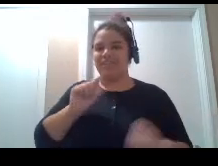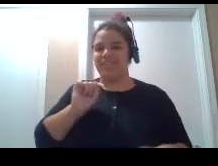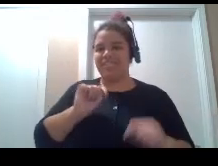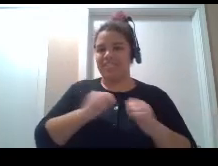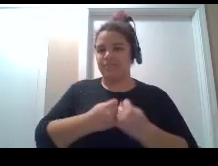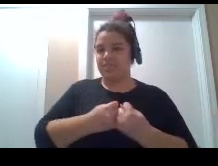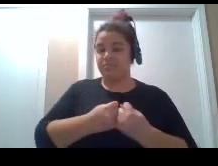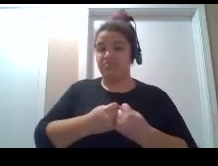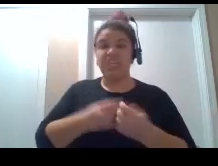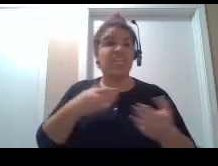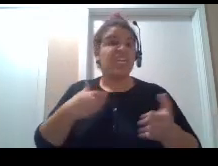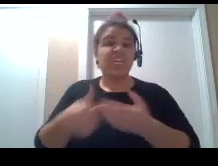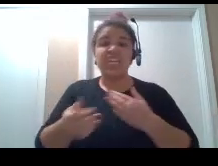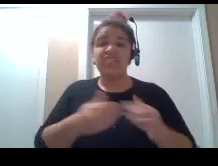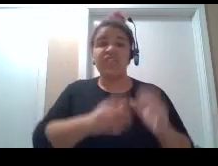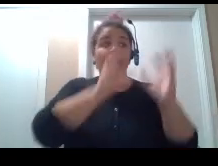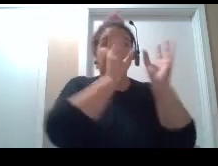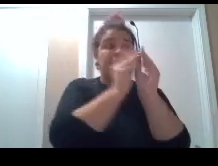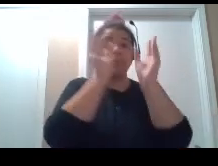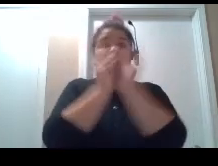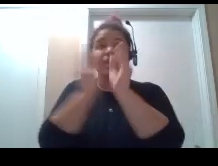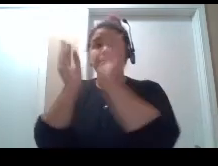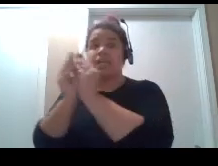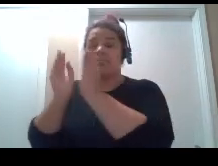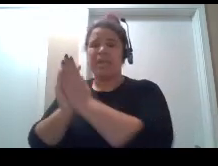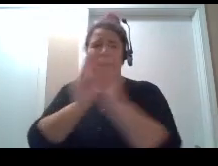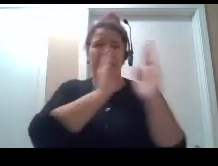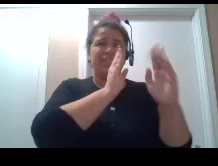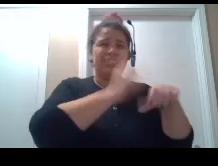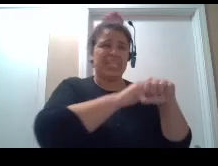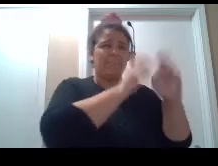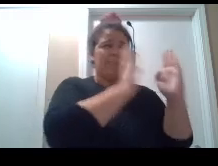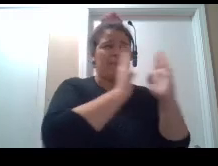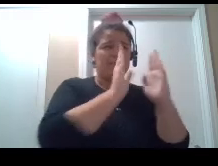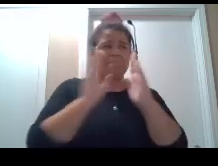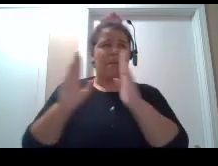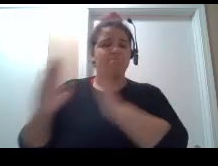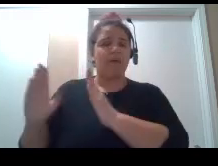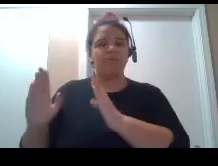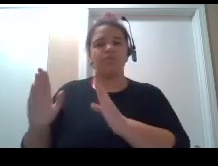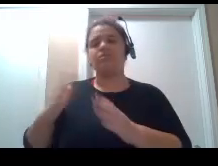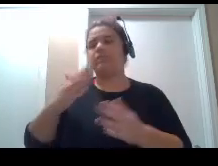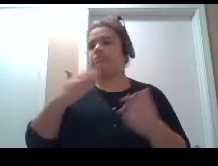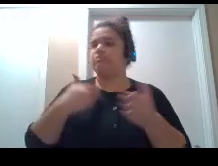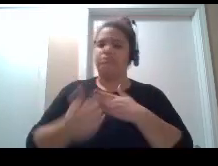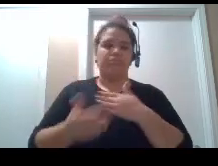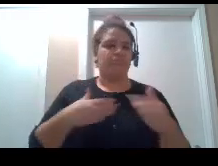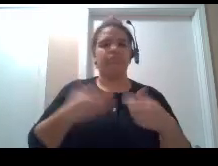same employer assisting different candidates. This will give the employers a chance to reset for the next interview.